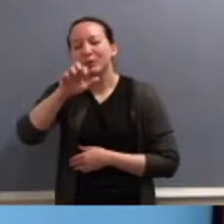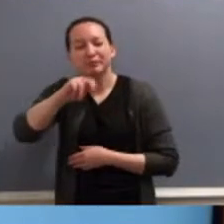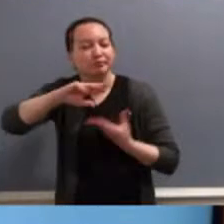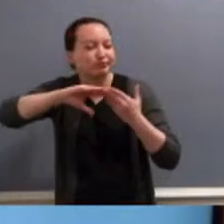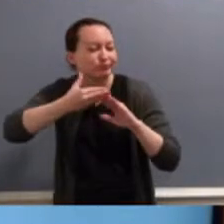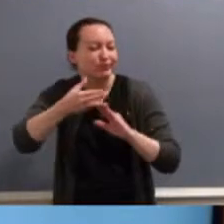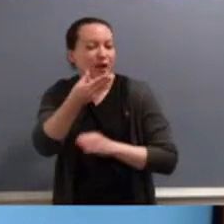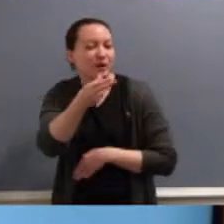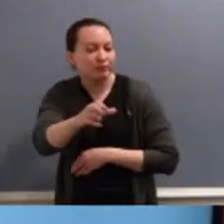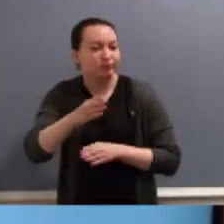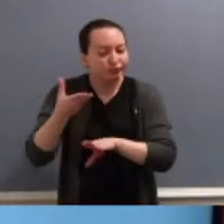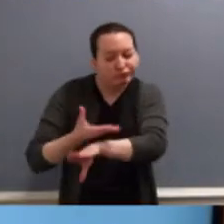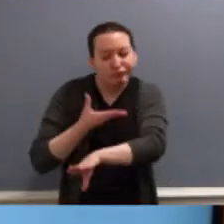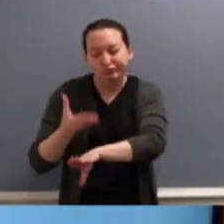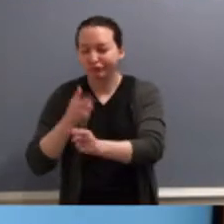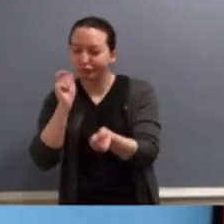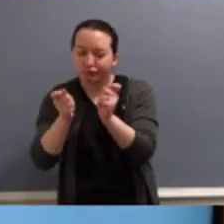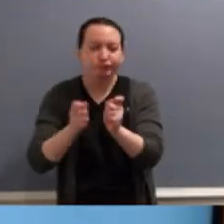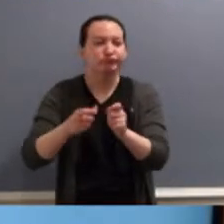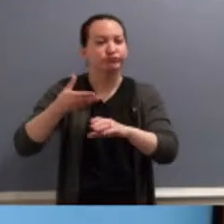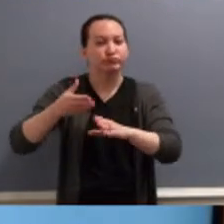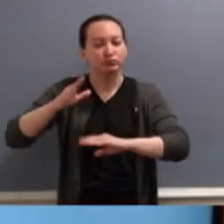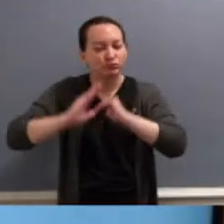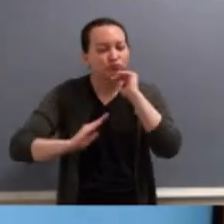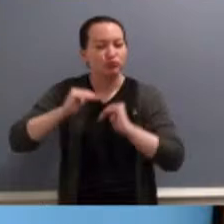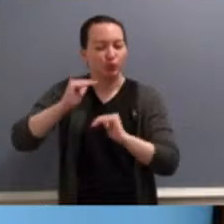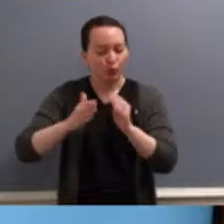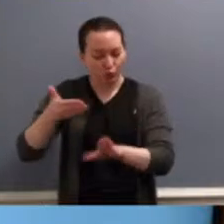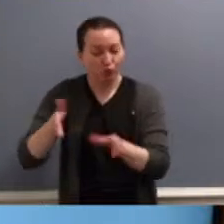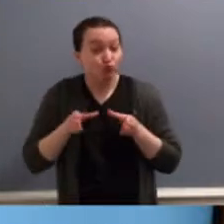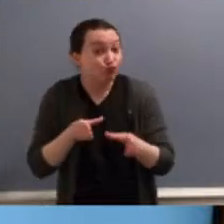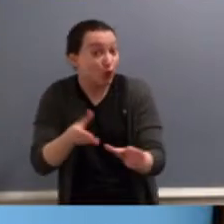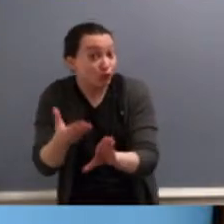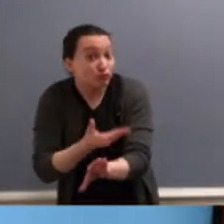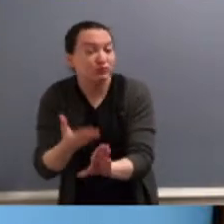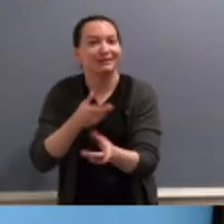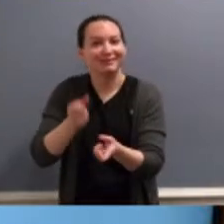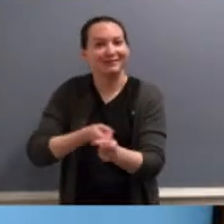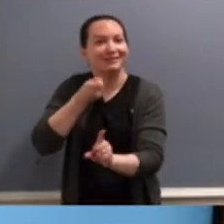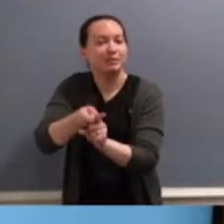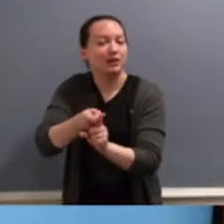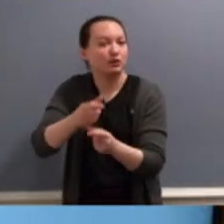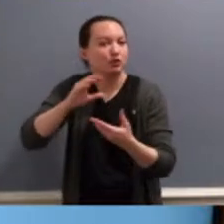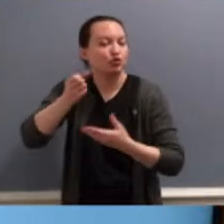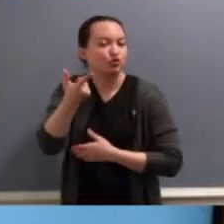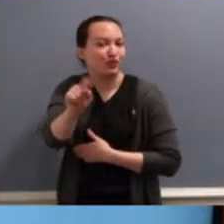to help with revitalization and infrastructure a new community impact grant program which is